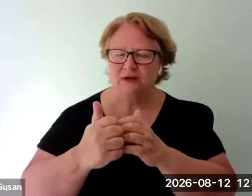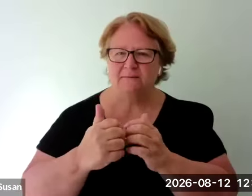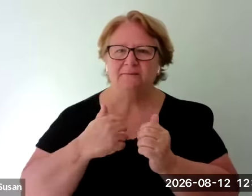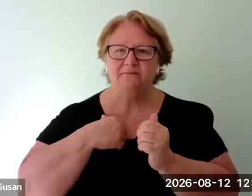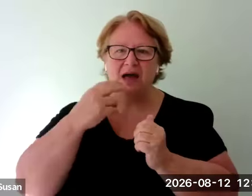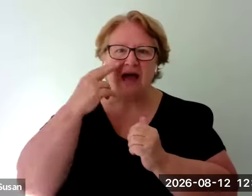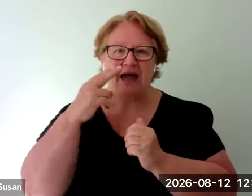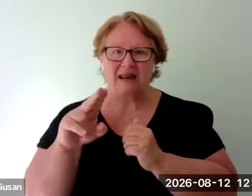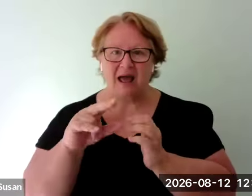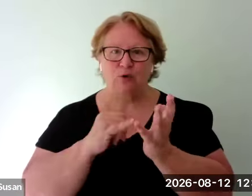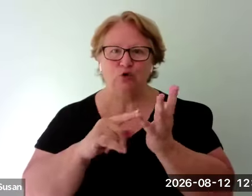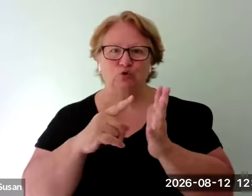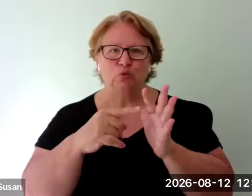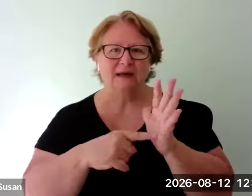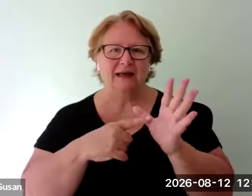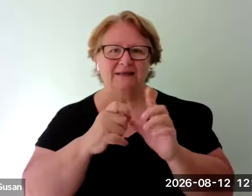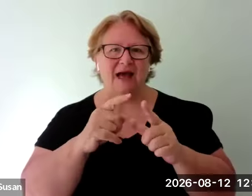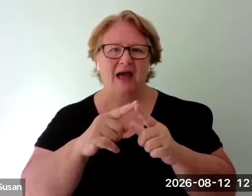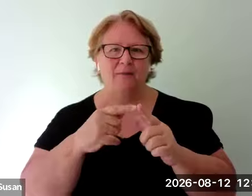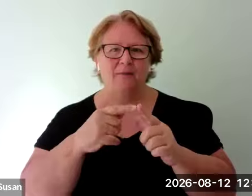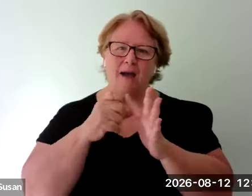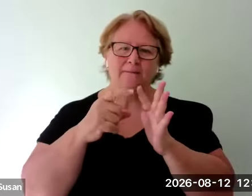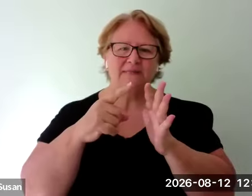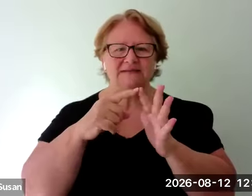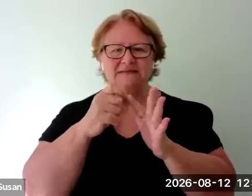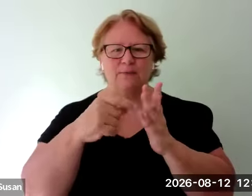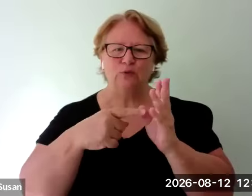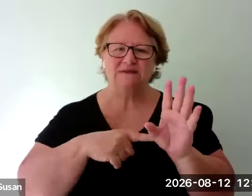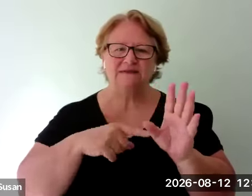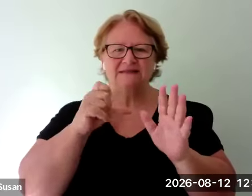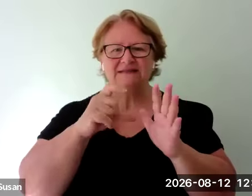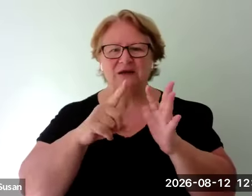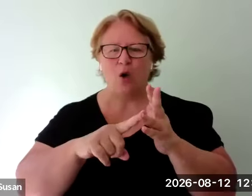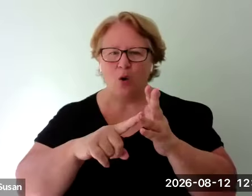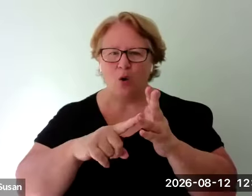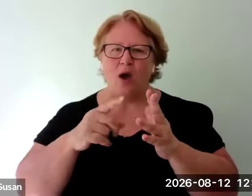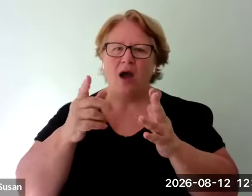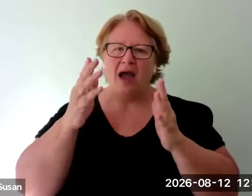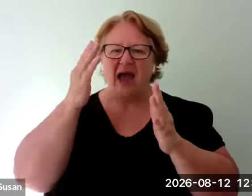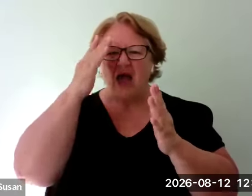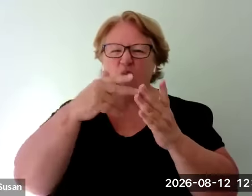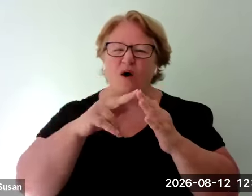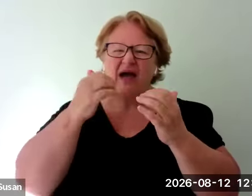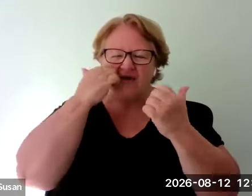NDRP, the National Disability Research Partnership rr